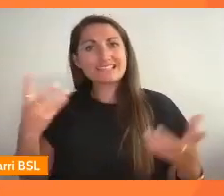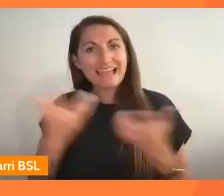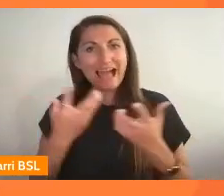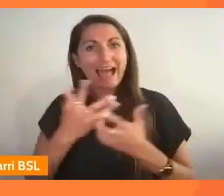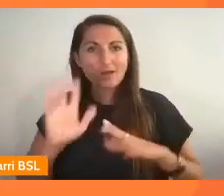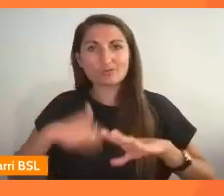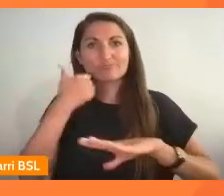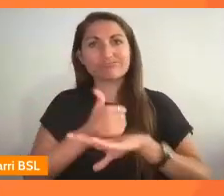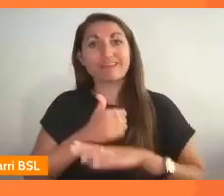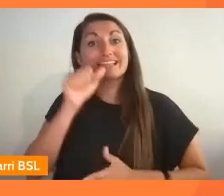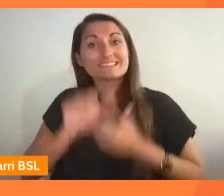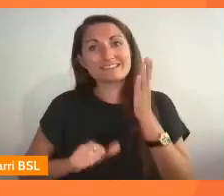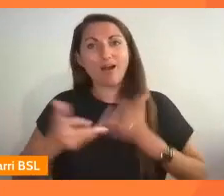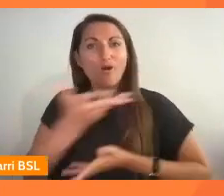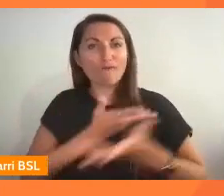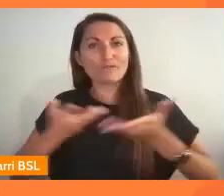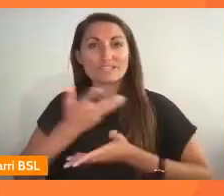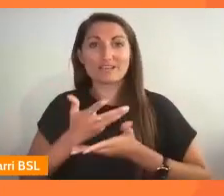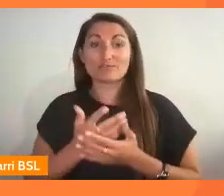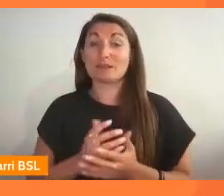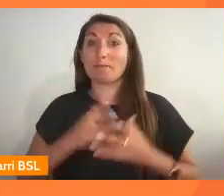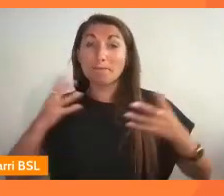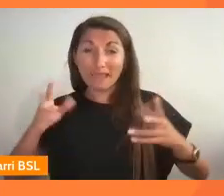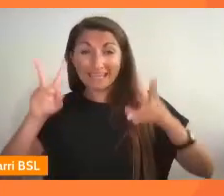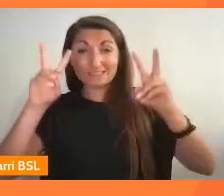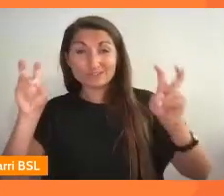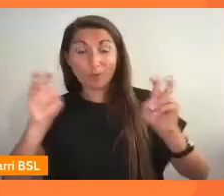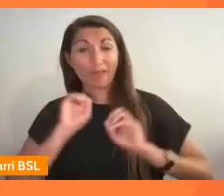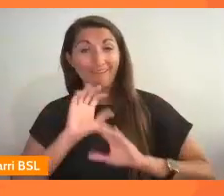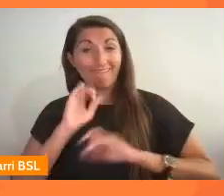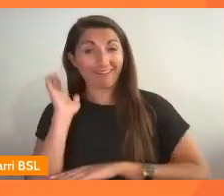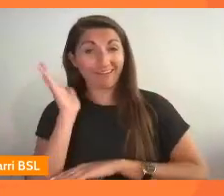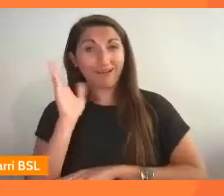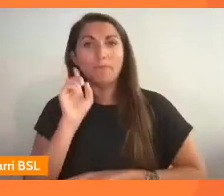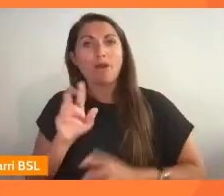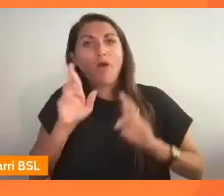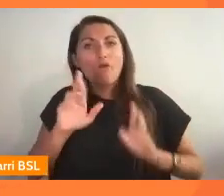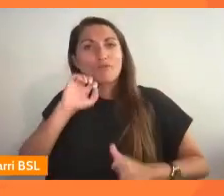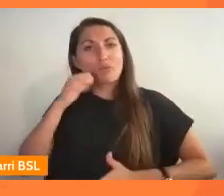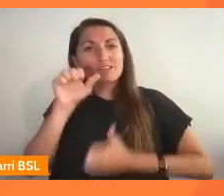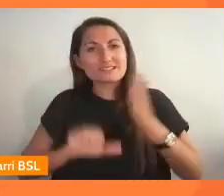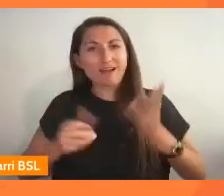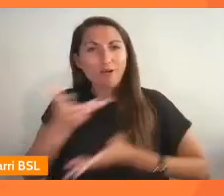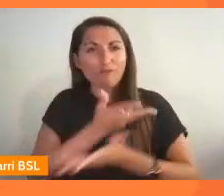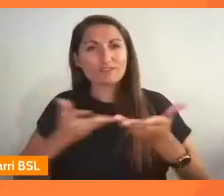So a big topic, but I hope it's one that can start some conversations and I would love to hear all of your thoughts on it.